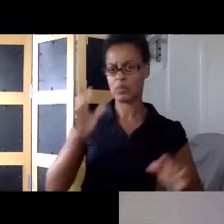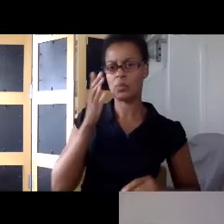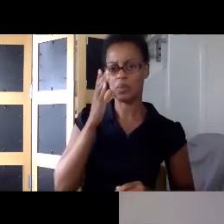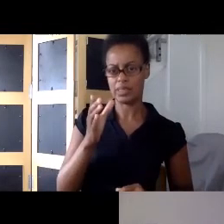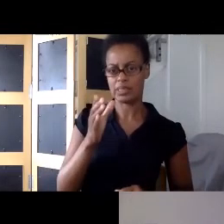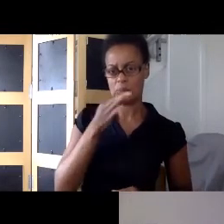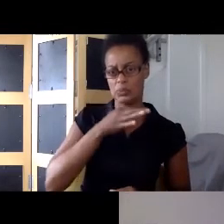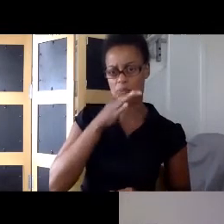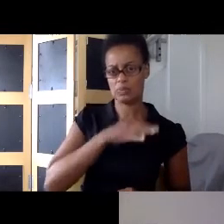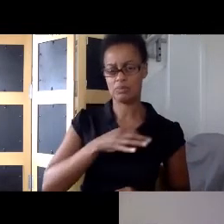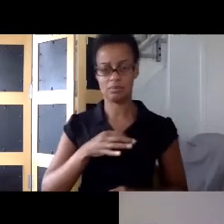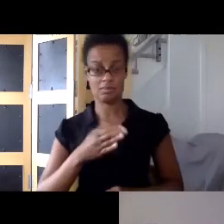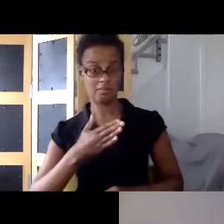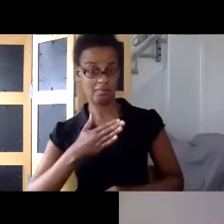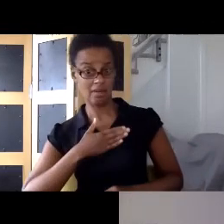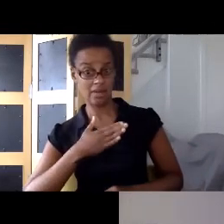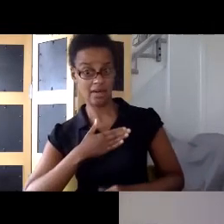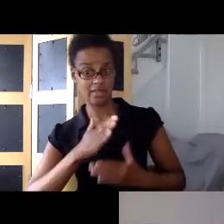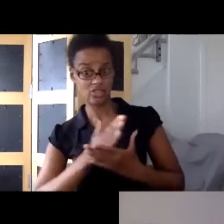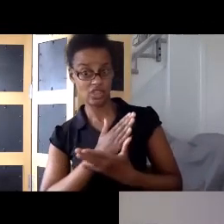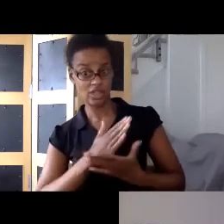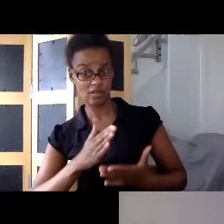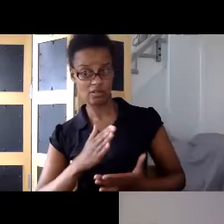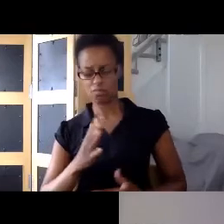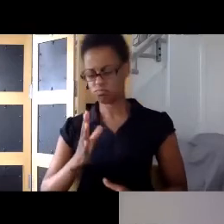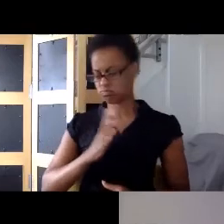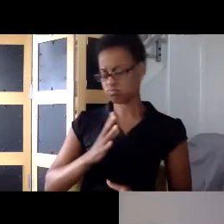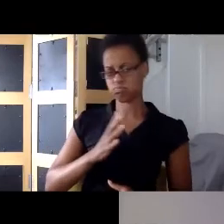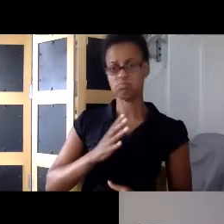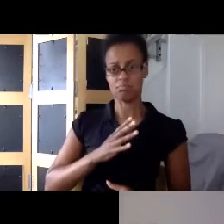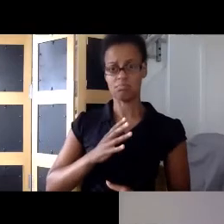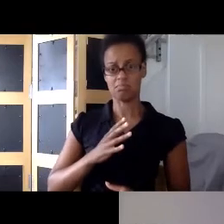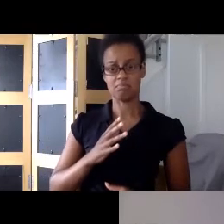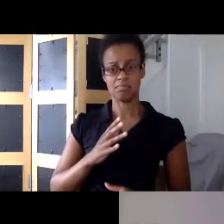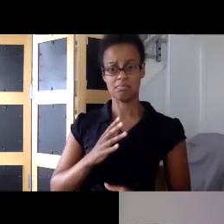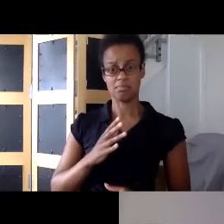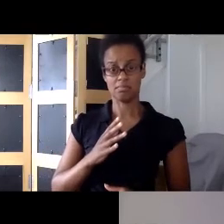Do you want me to share mine? Sure if that works, if yours tends to work.